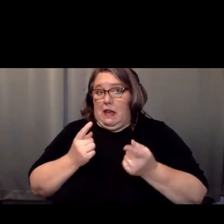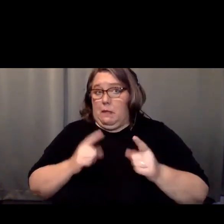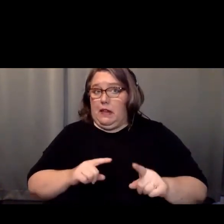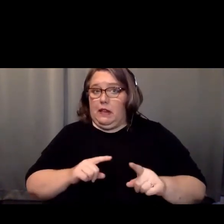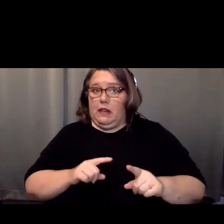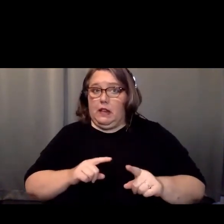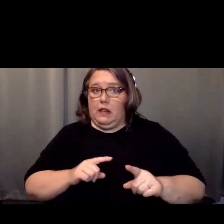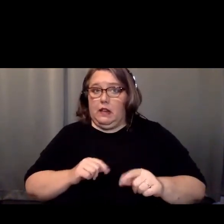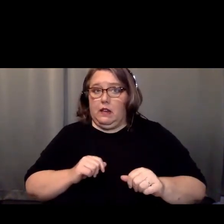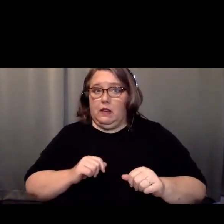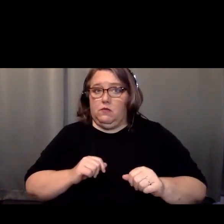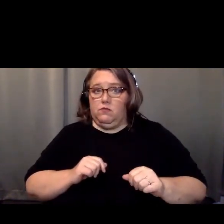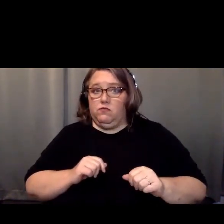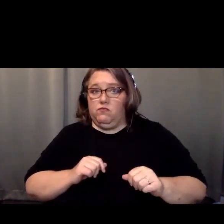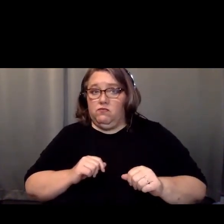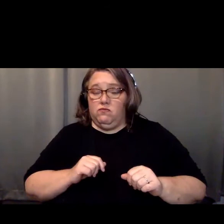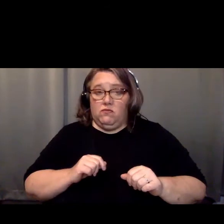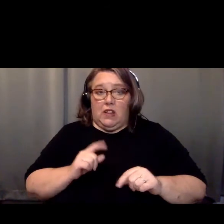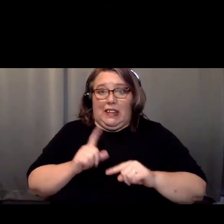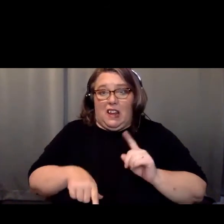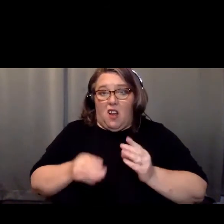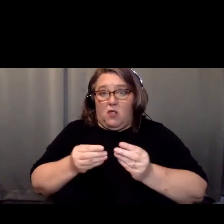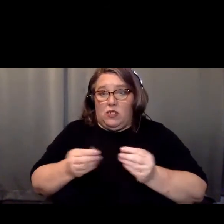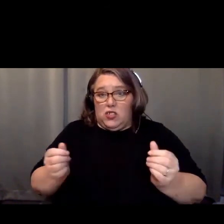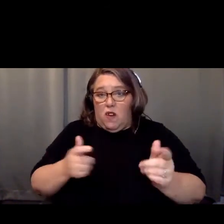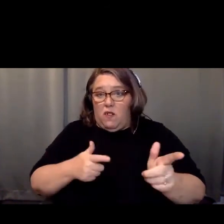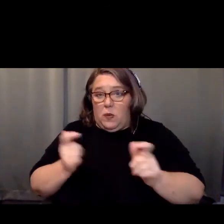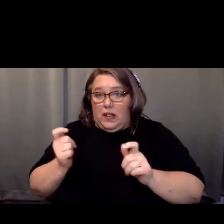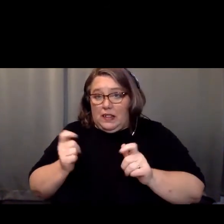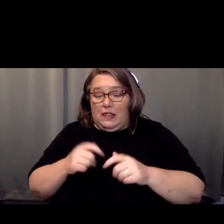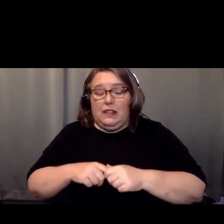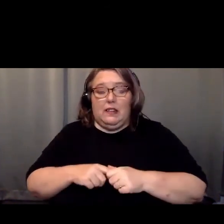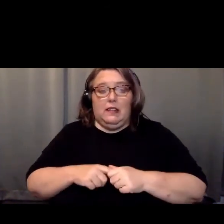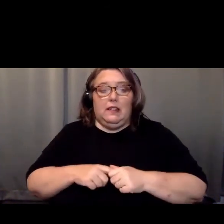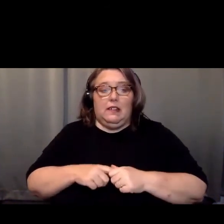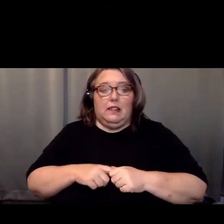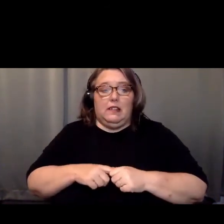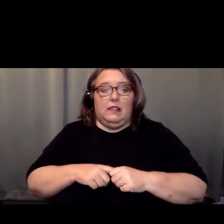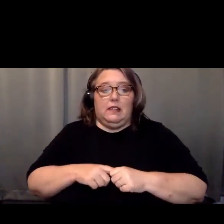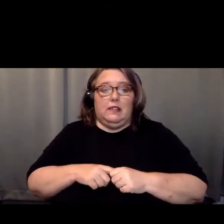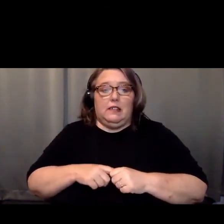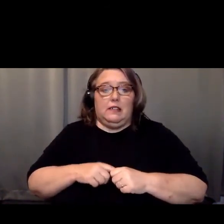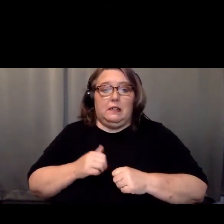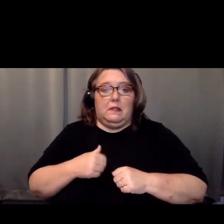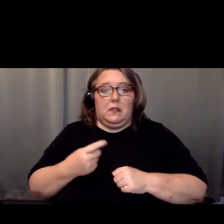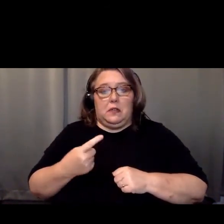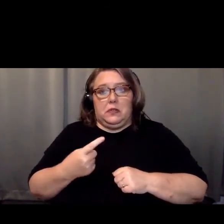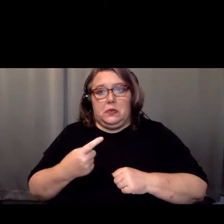things can not be resolved quickly and then you have two or three semesters with bad grades